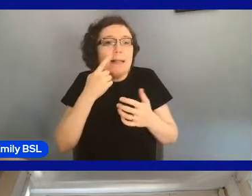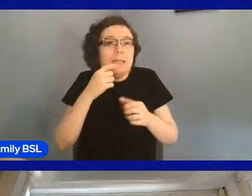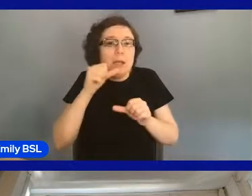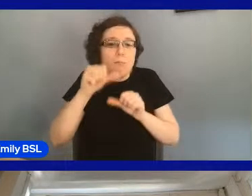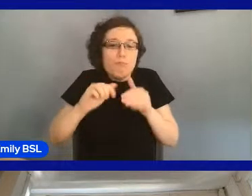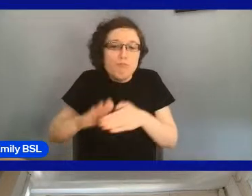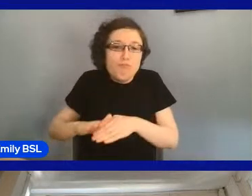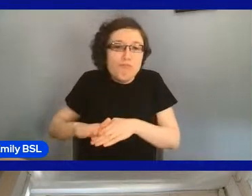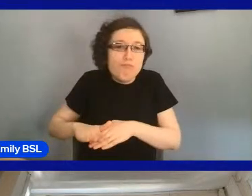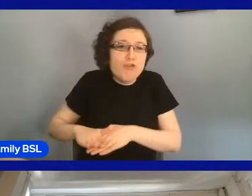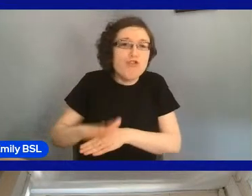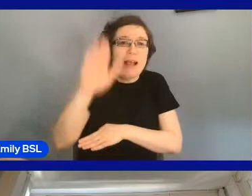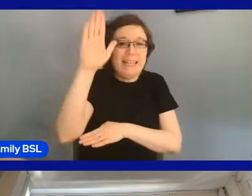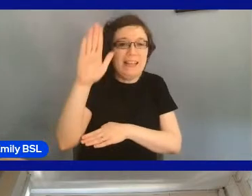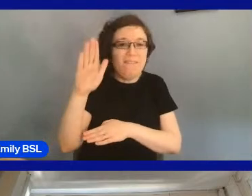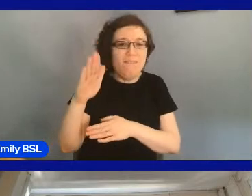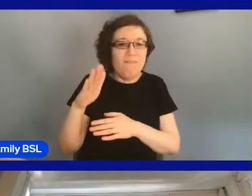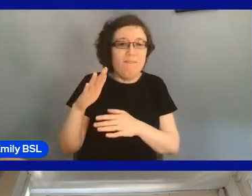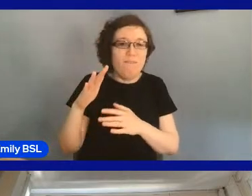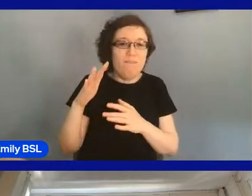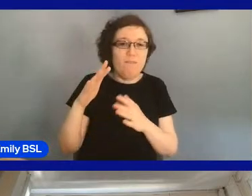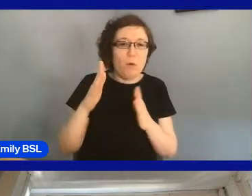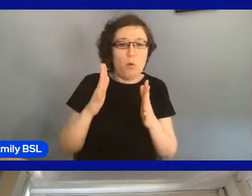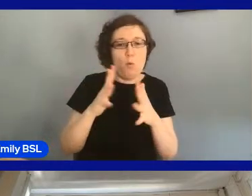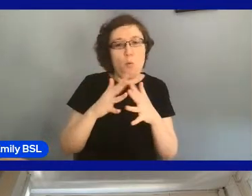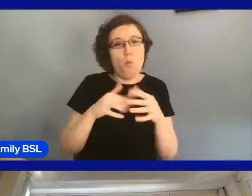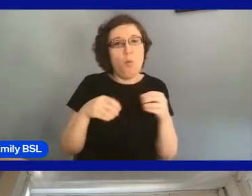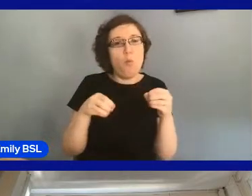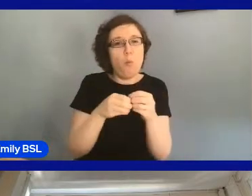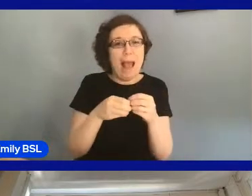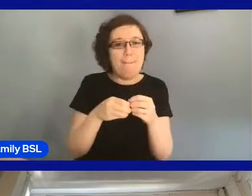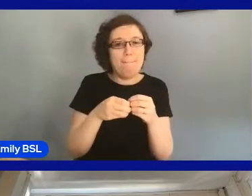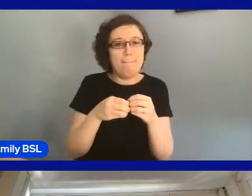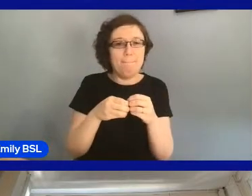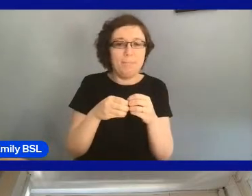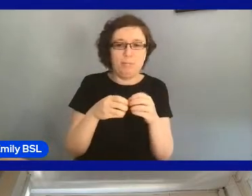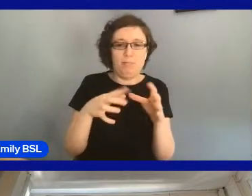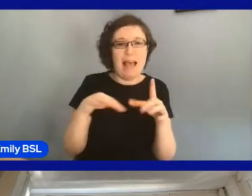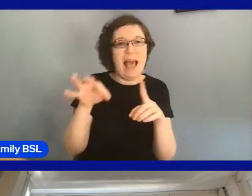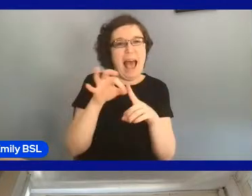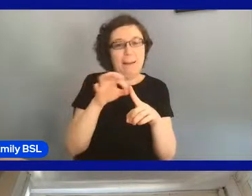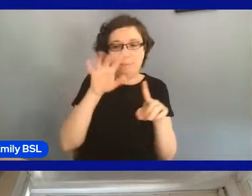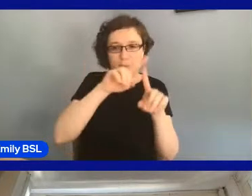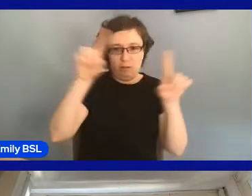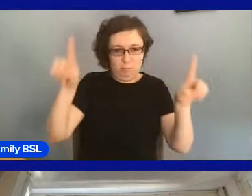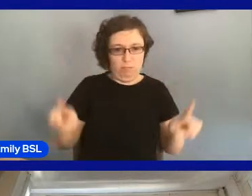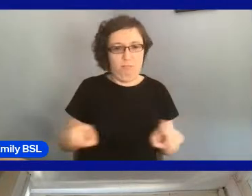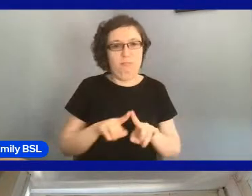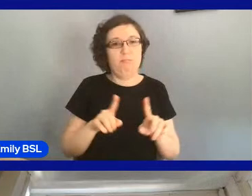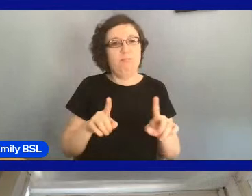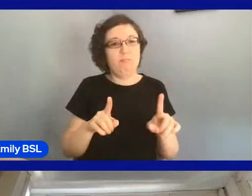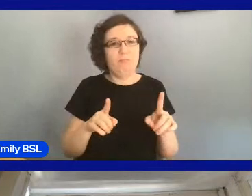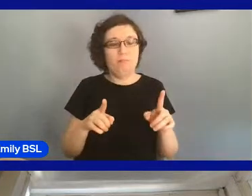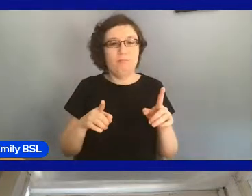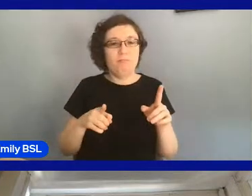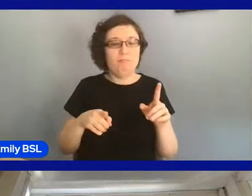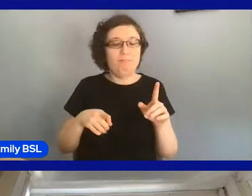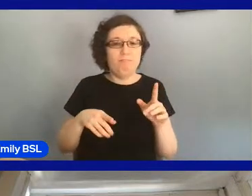we are always aware of having to update and thinking about how we could potentially use progressive web apps and all of these different